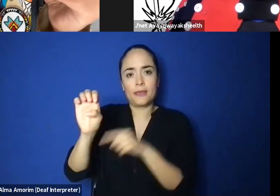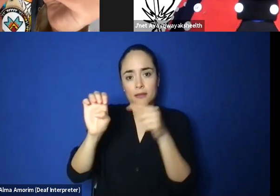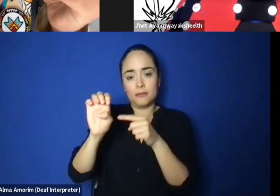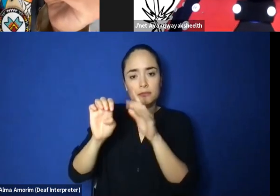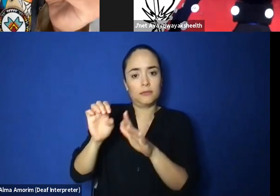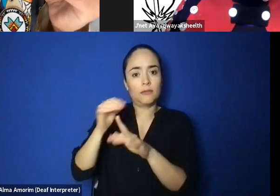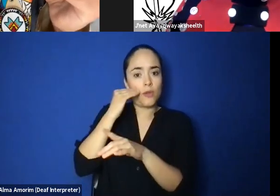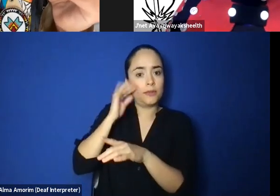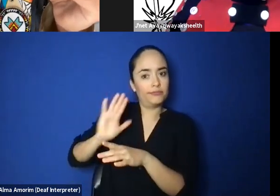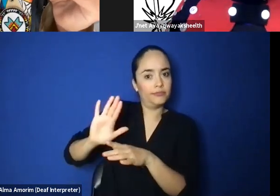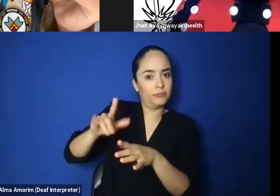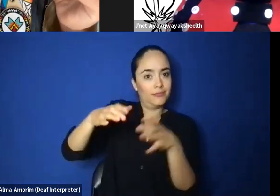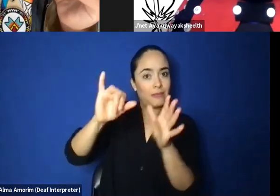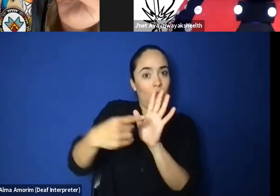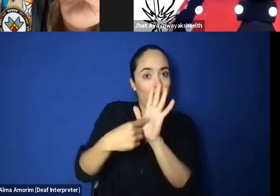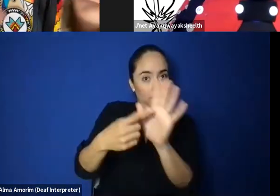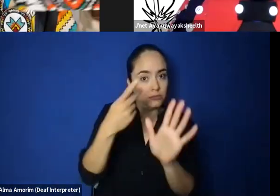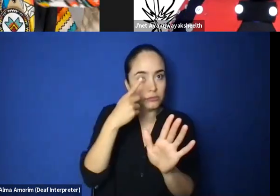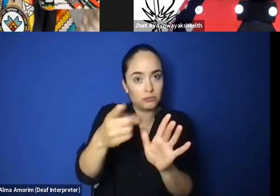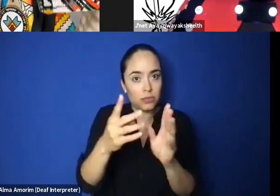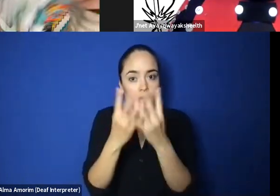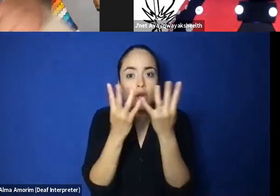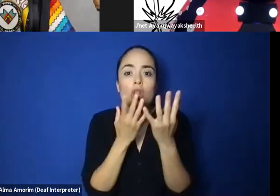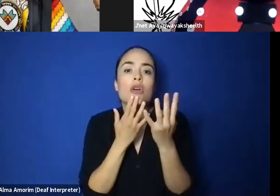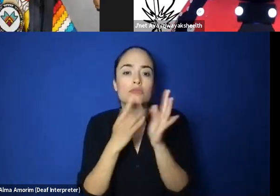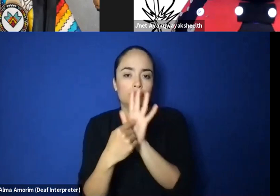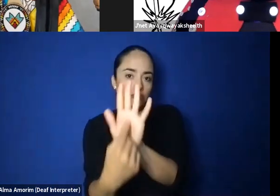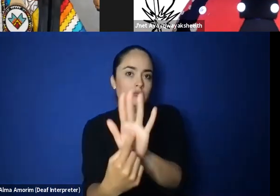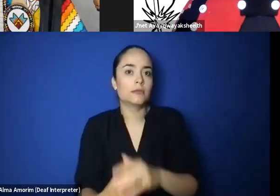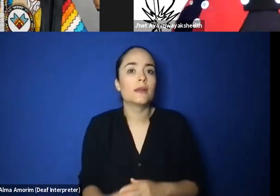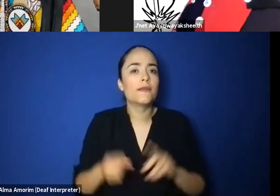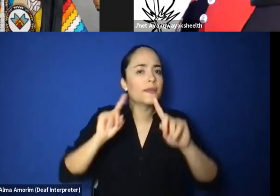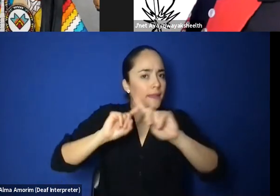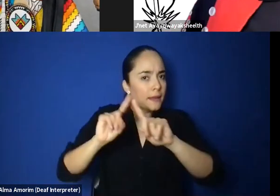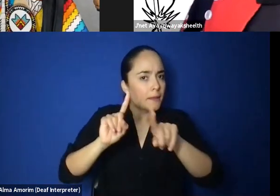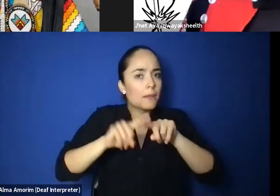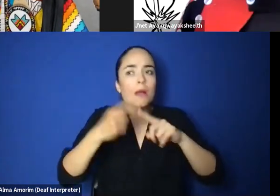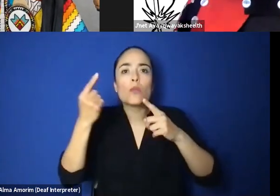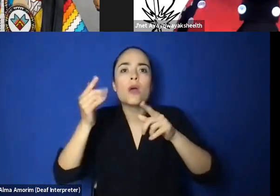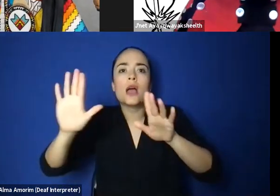you can see it better from this angle. So, yeah, we're woodland people, we're from the Great Lakes,